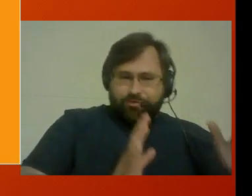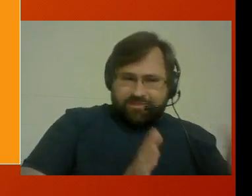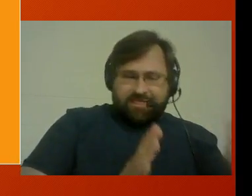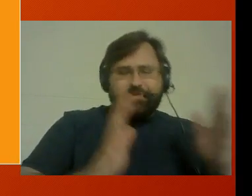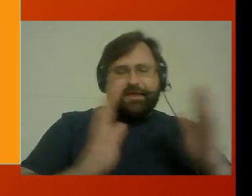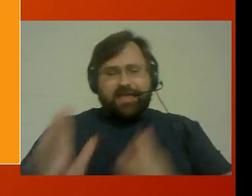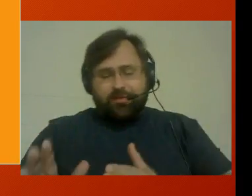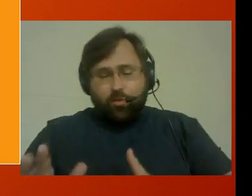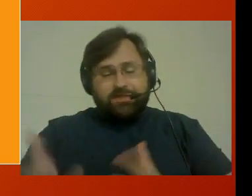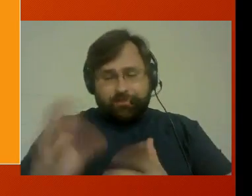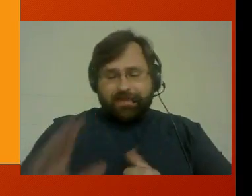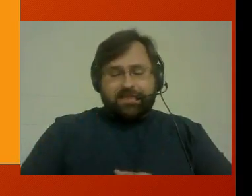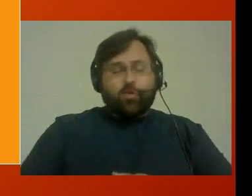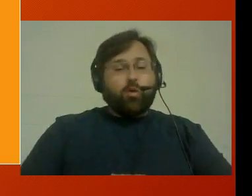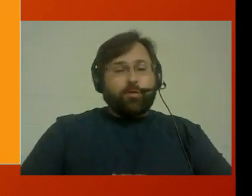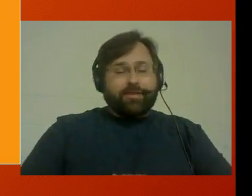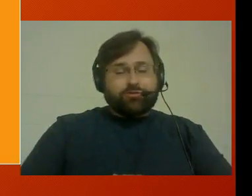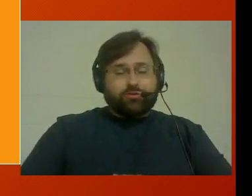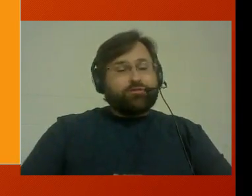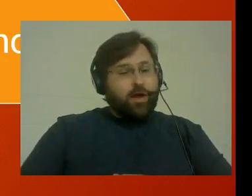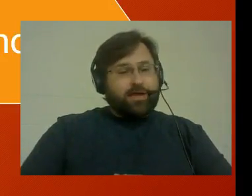both the tens place and the ones place can incorporate those sorts of rocking